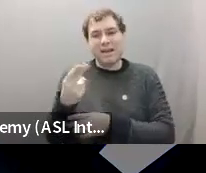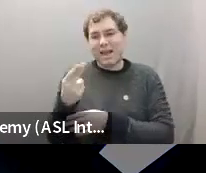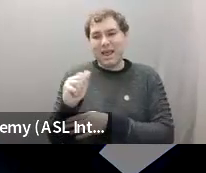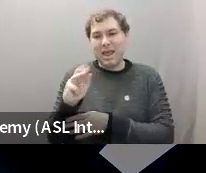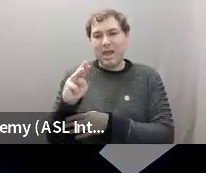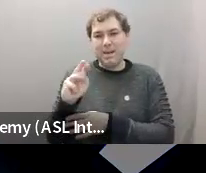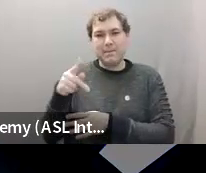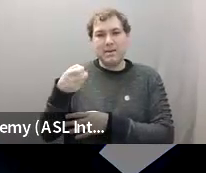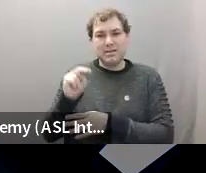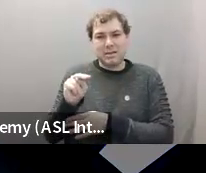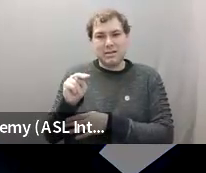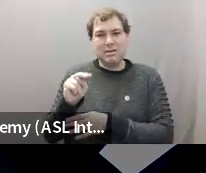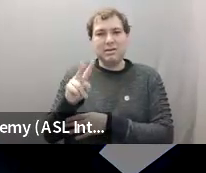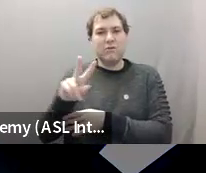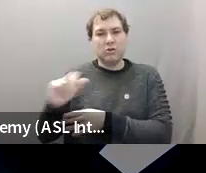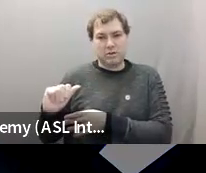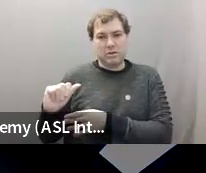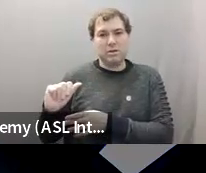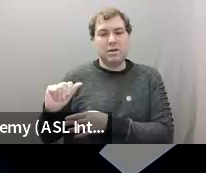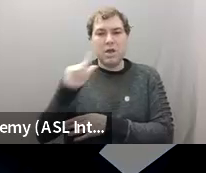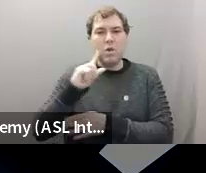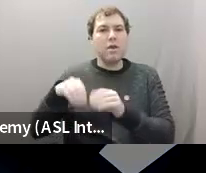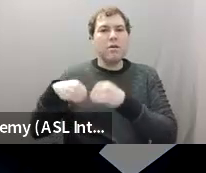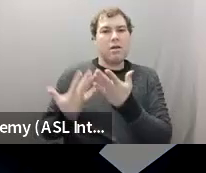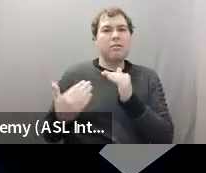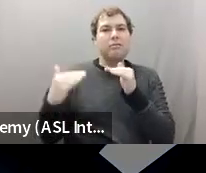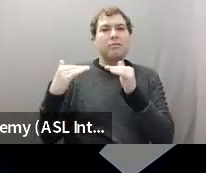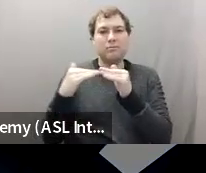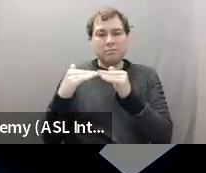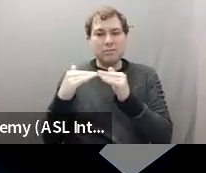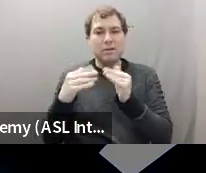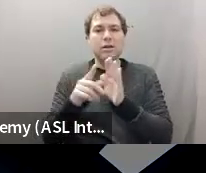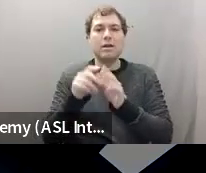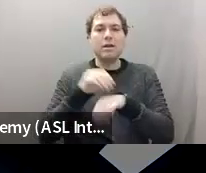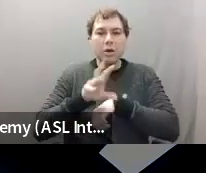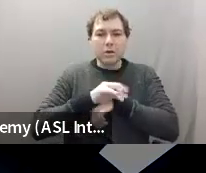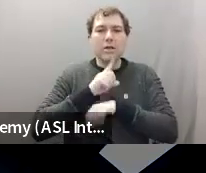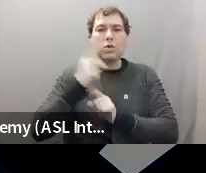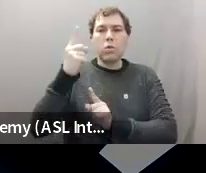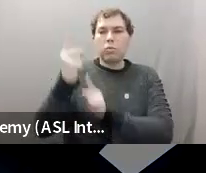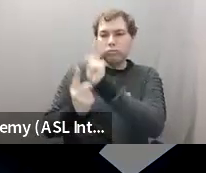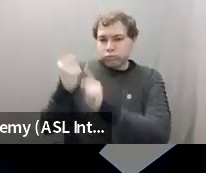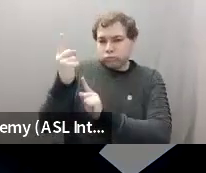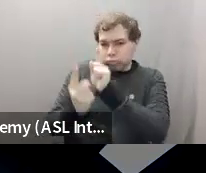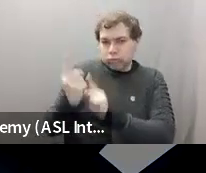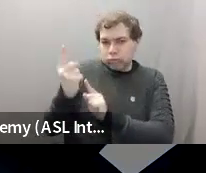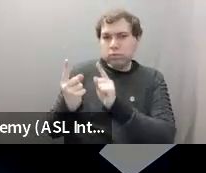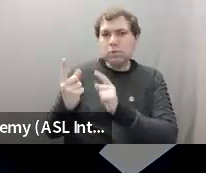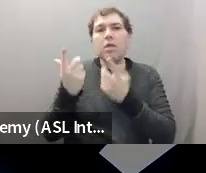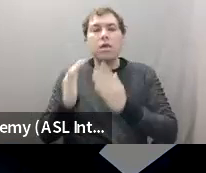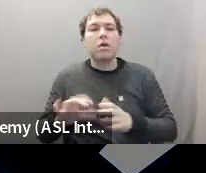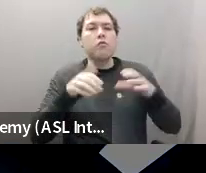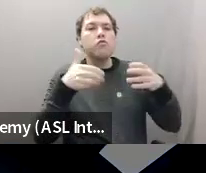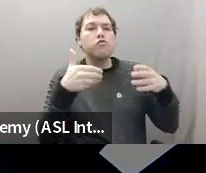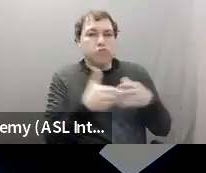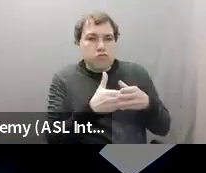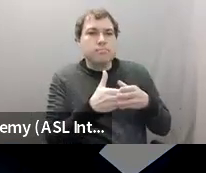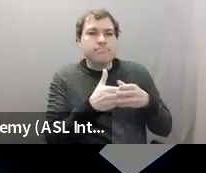Troy Bowser: and we do. We offer our peer counseling services in a one on one setting, and then we do a group counseling, setting once a month.